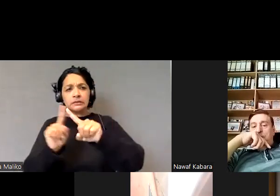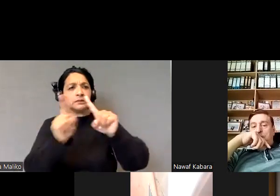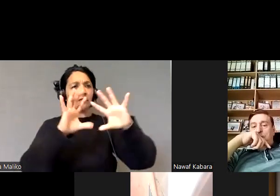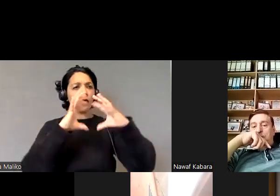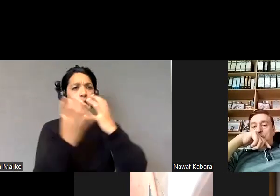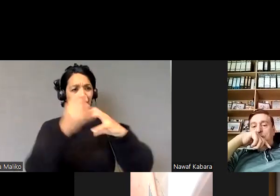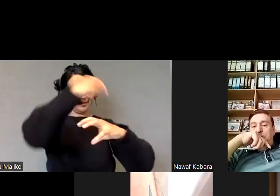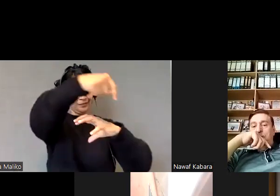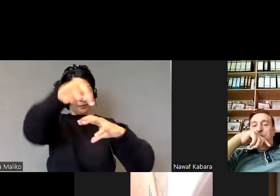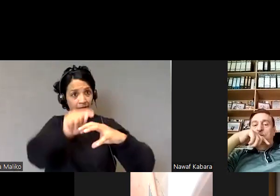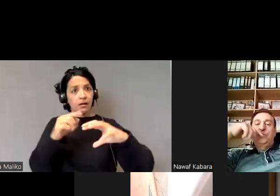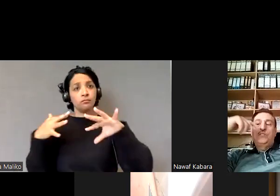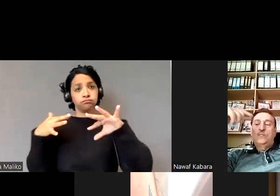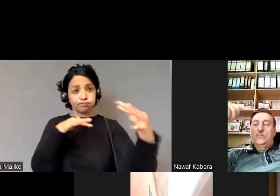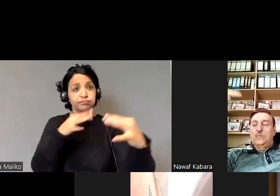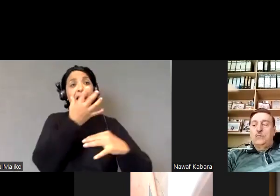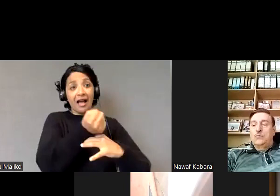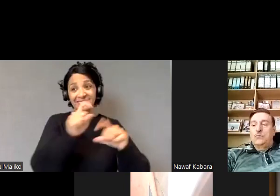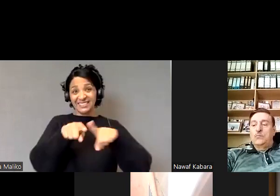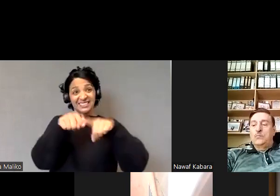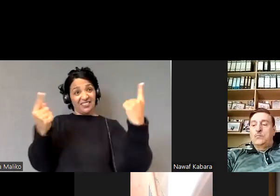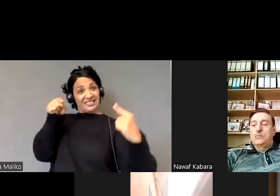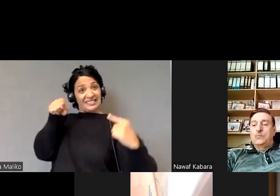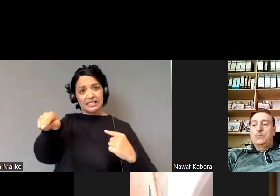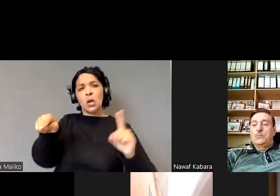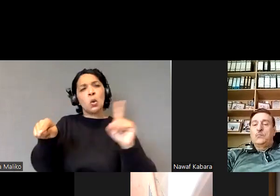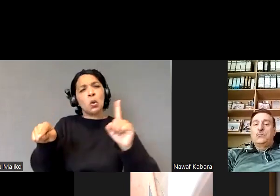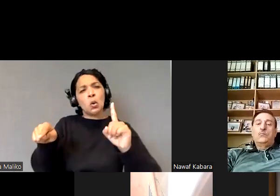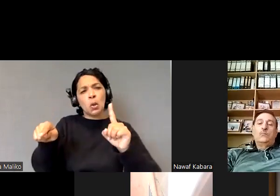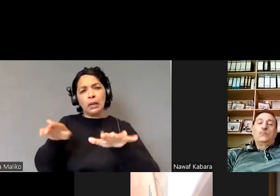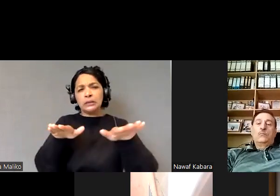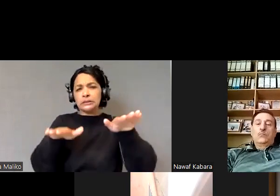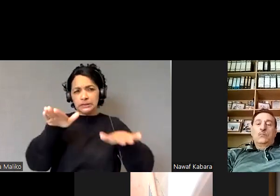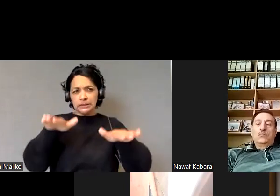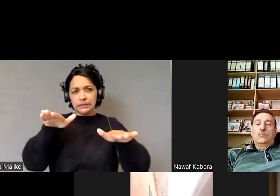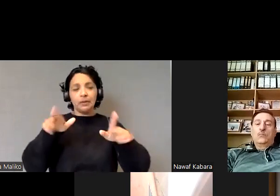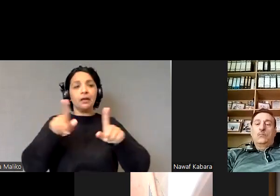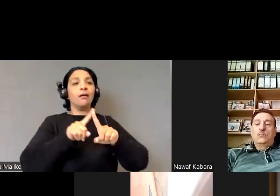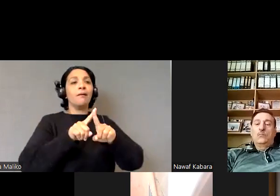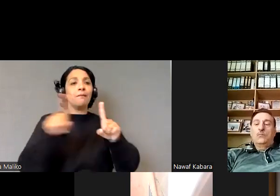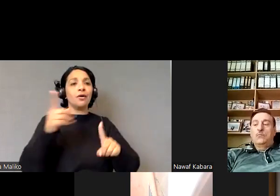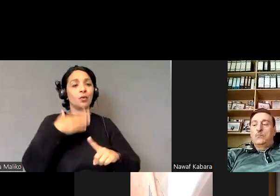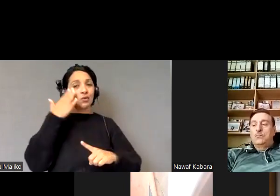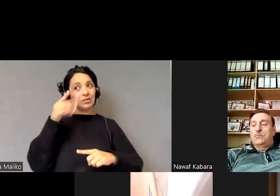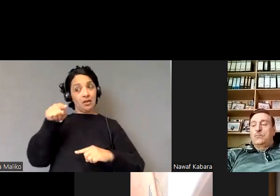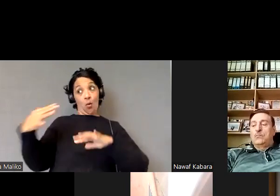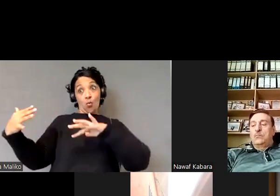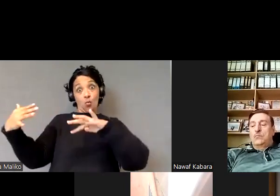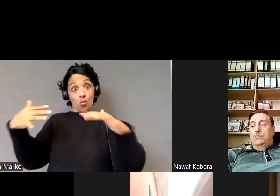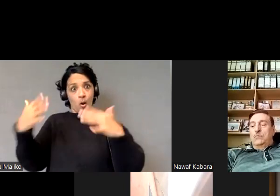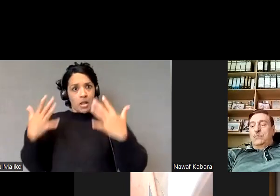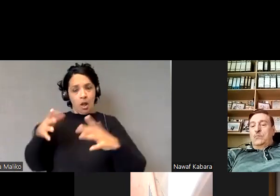So in a way, we probably feel it's illustrative of perhaps where the role is at.